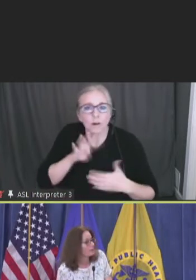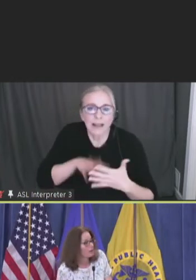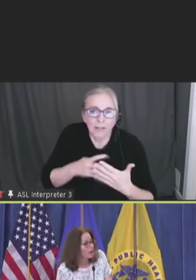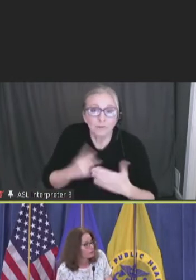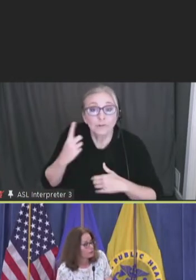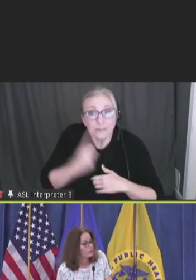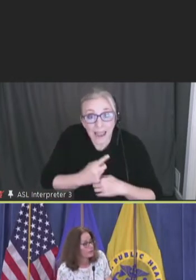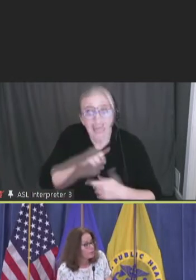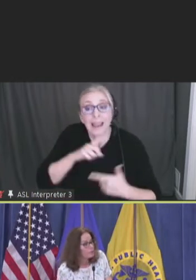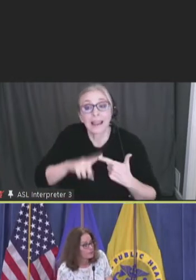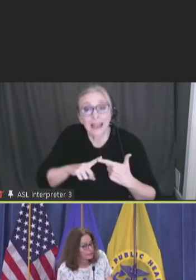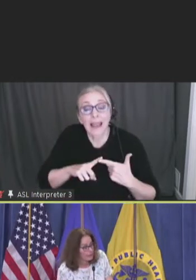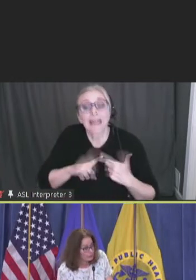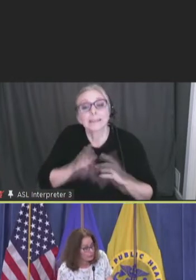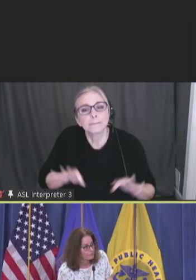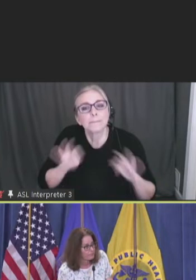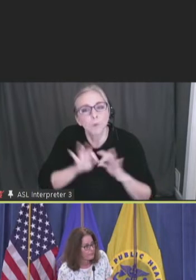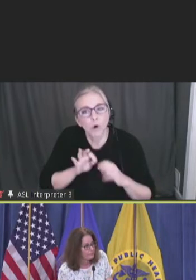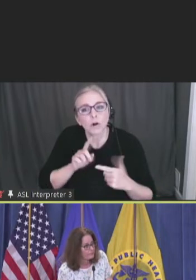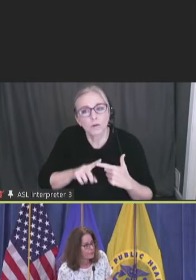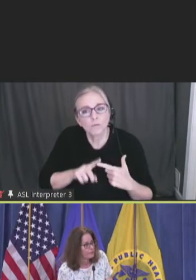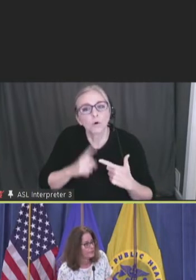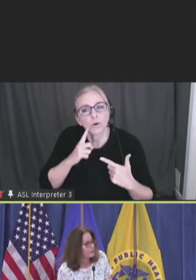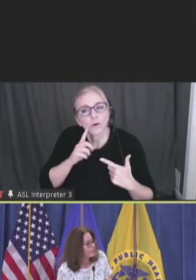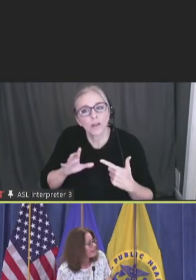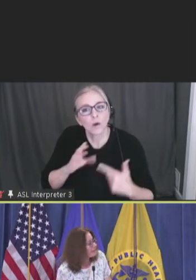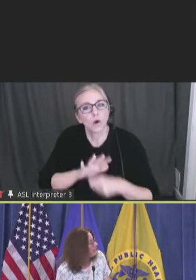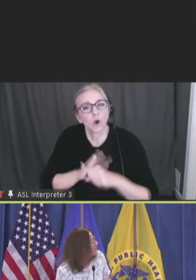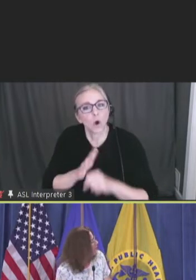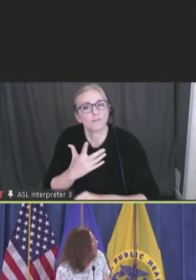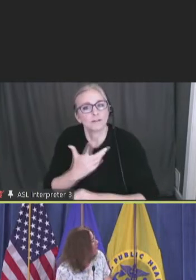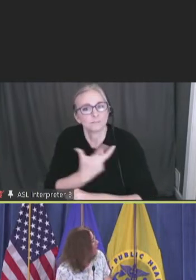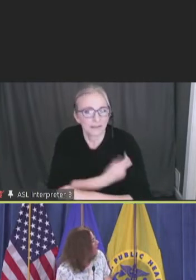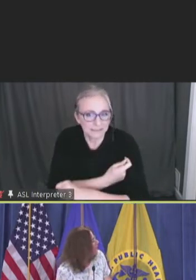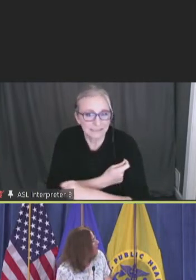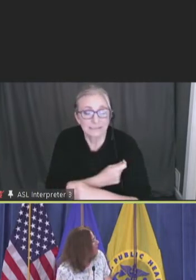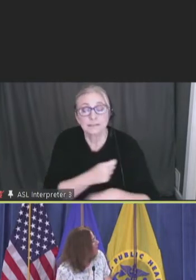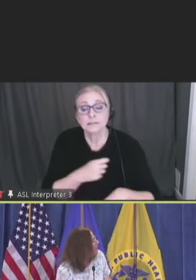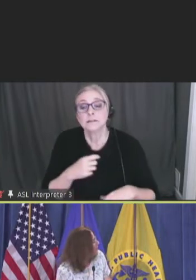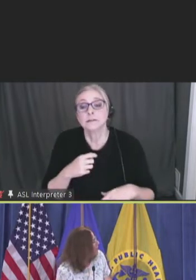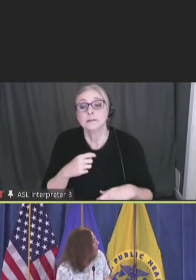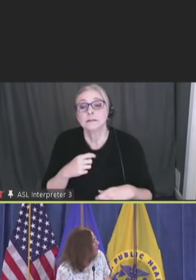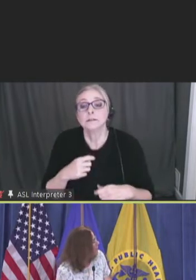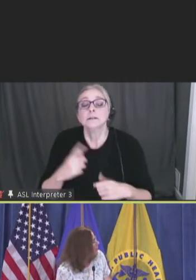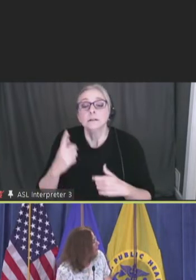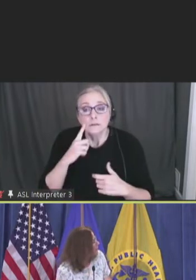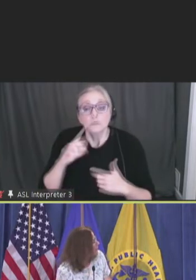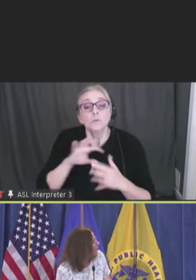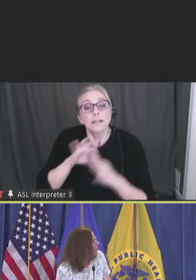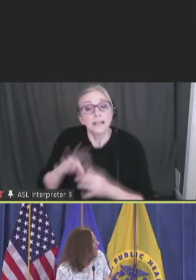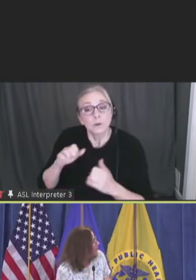And also -- importantly also for the COVID-19 pandemic for factors related to -- they're